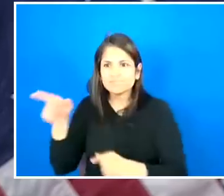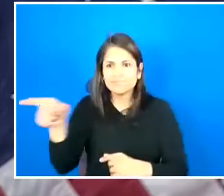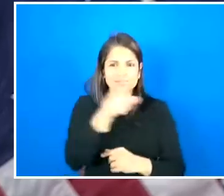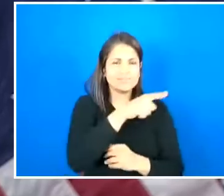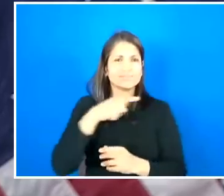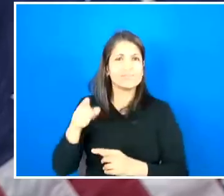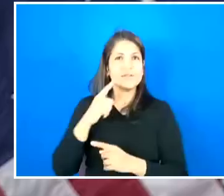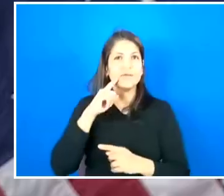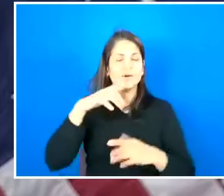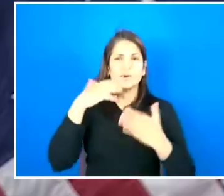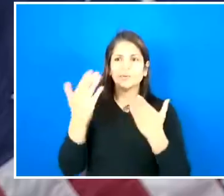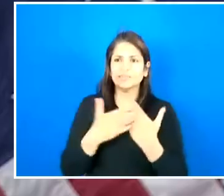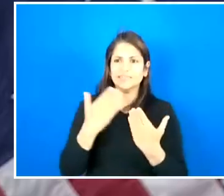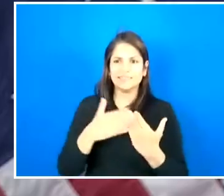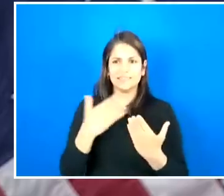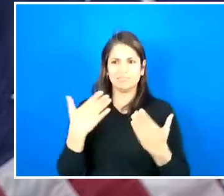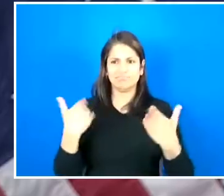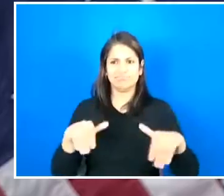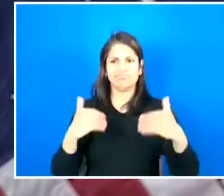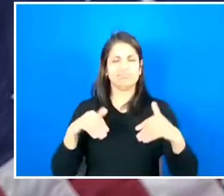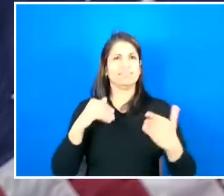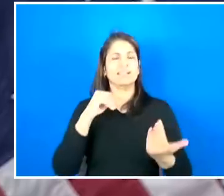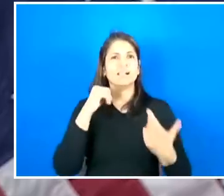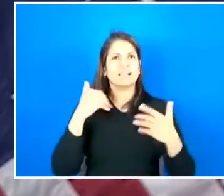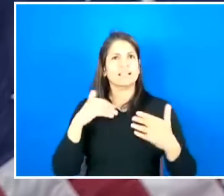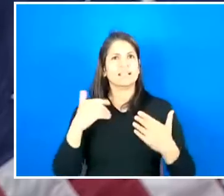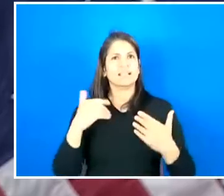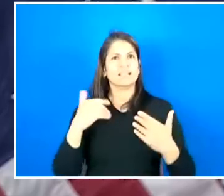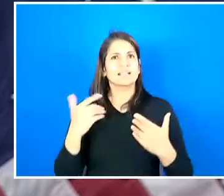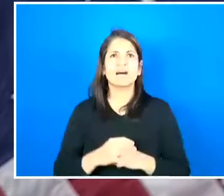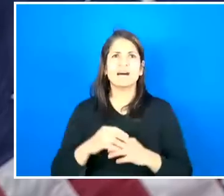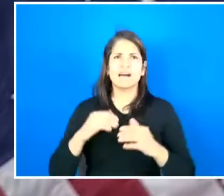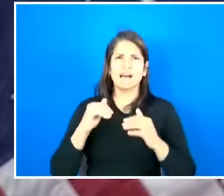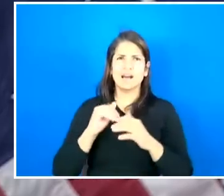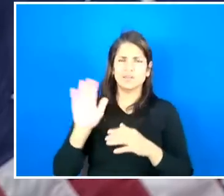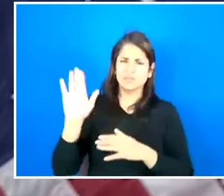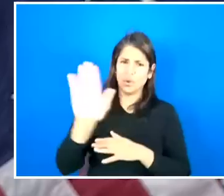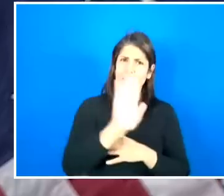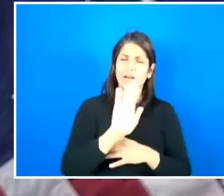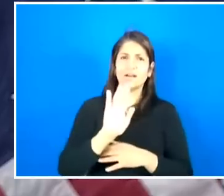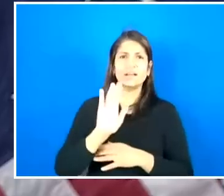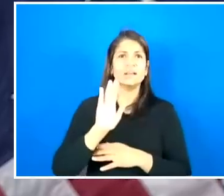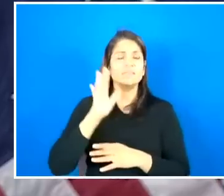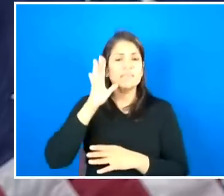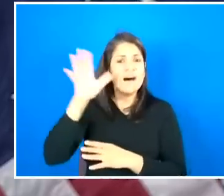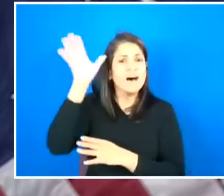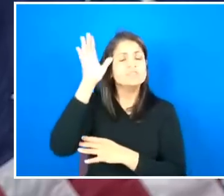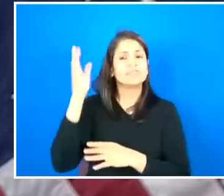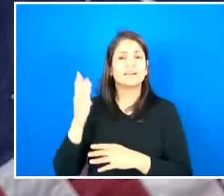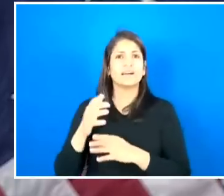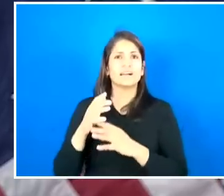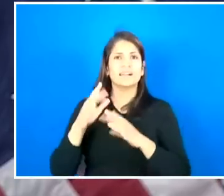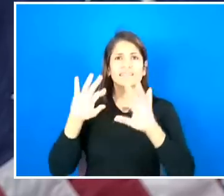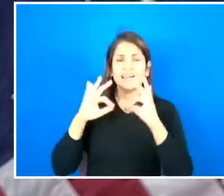ABOUT PREESH APPRECIATIO YOU. ANFA MEMBERS, PARENTS, YOU TOO BECAUSE GOD BLESSOU R